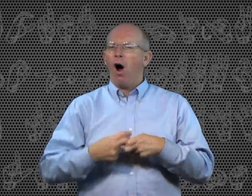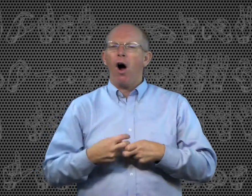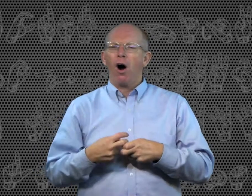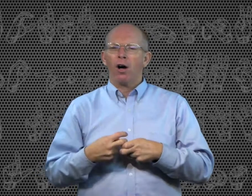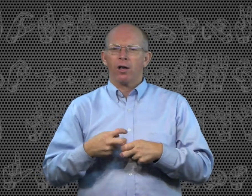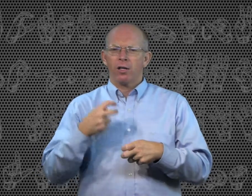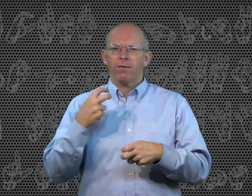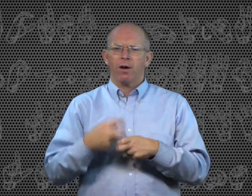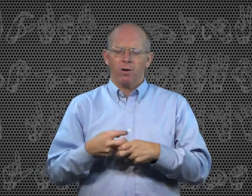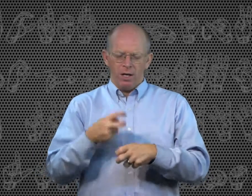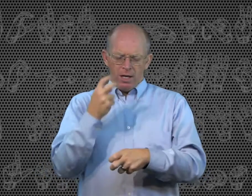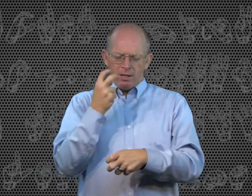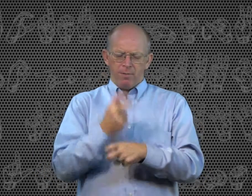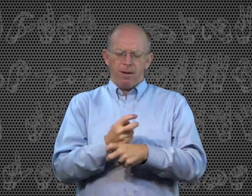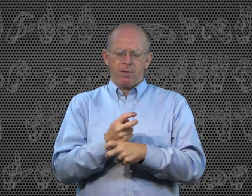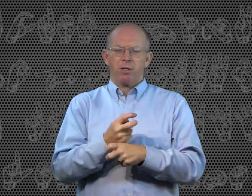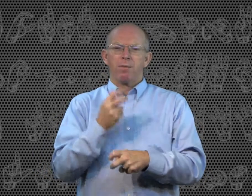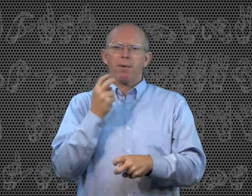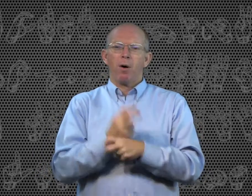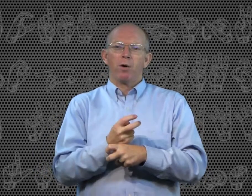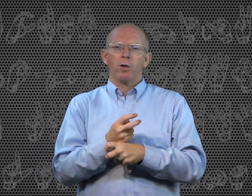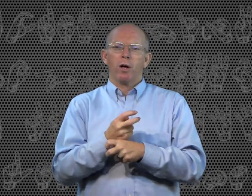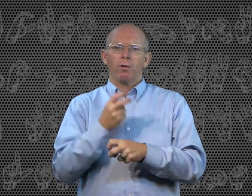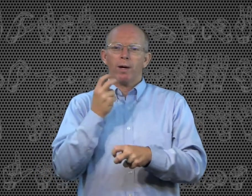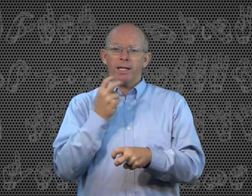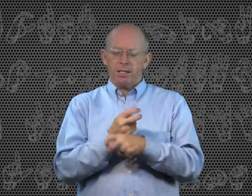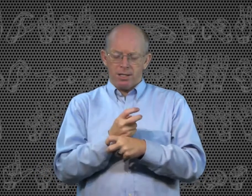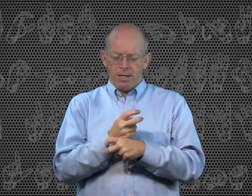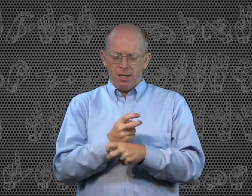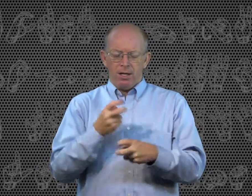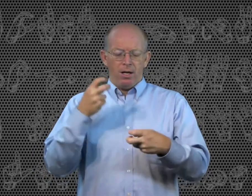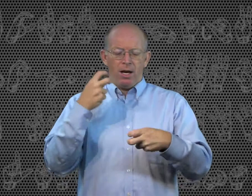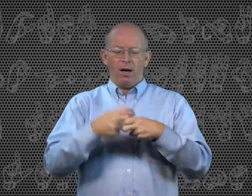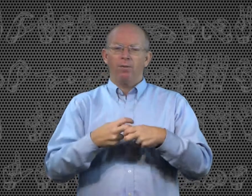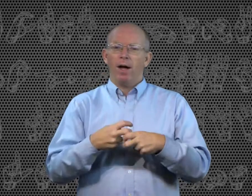HARD or DIFFICULT. Sometimes you will see people do their wrists.